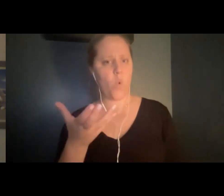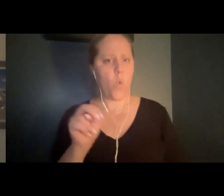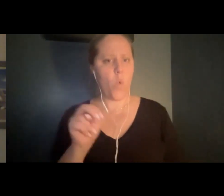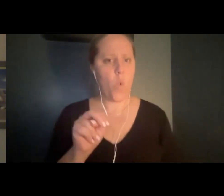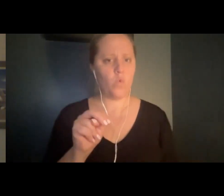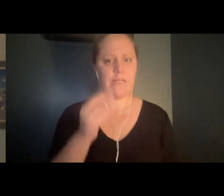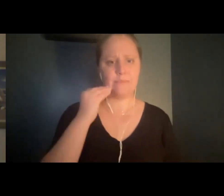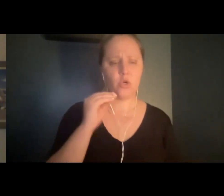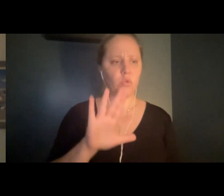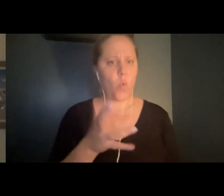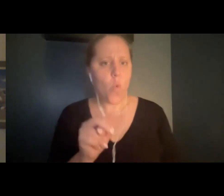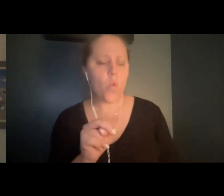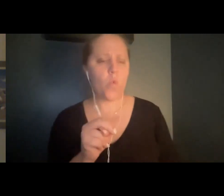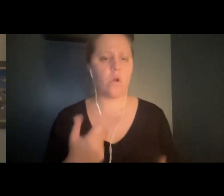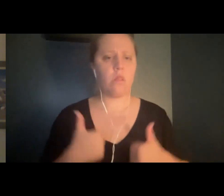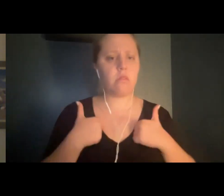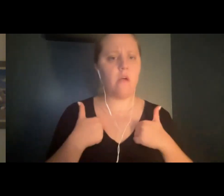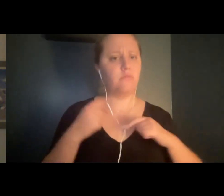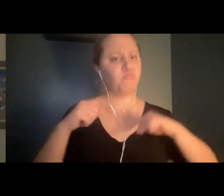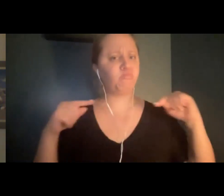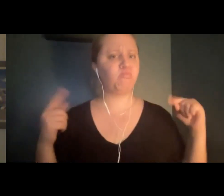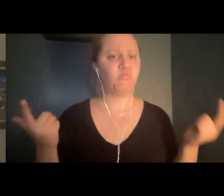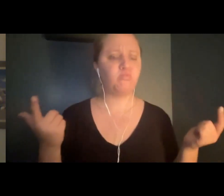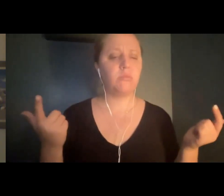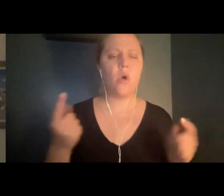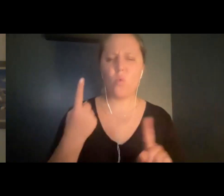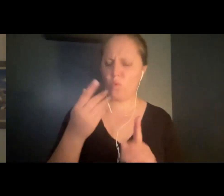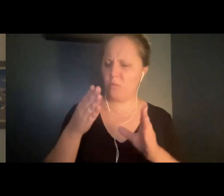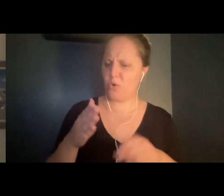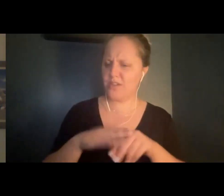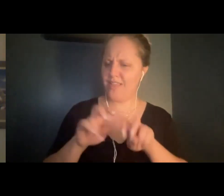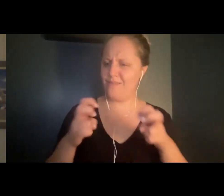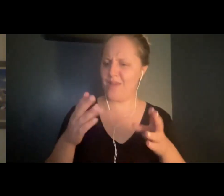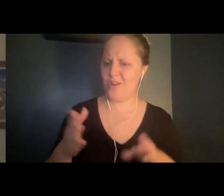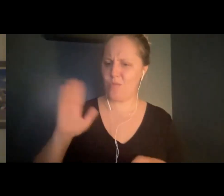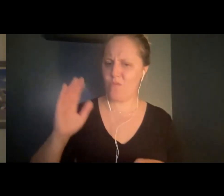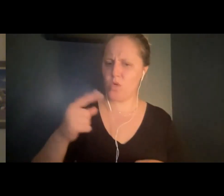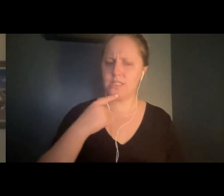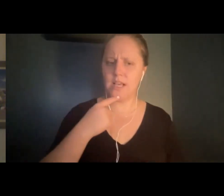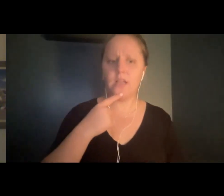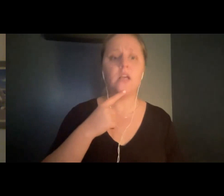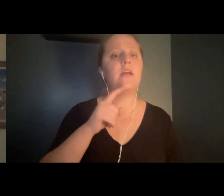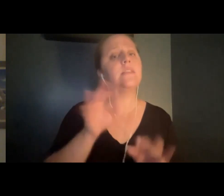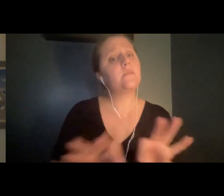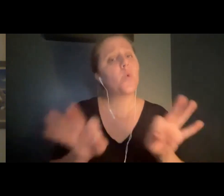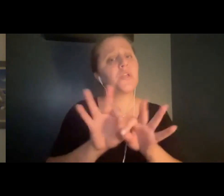you know being. I think somebody also on the panel said earlier being an engaged and active listener because really the only ways that you're going to learn